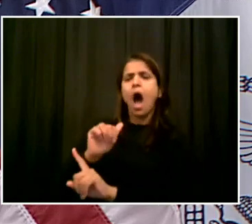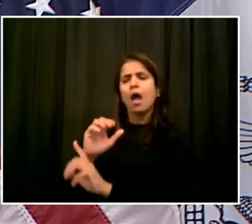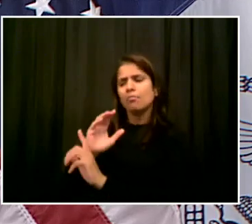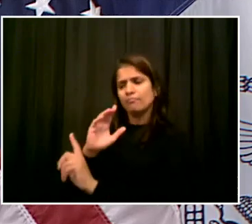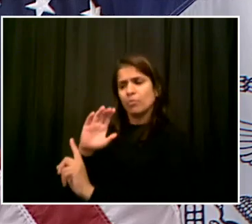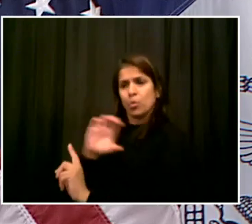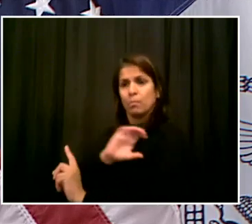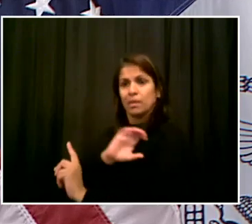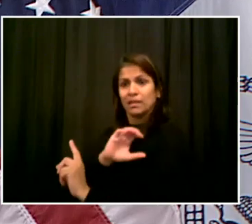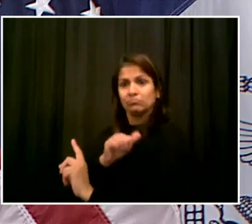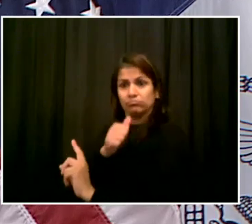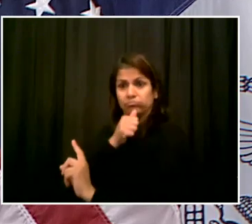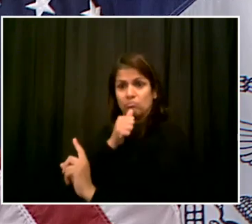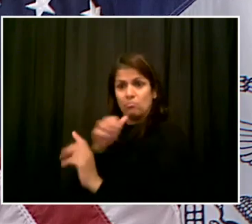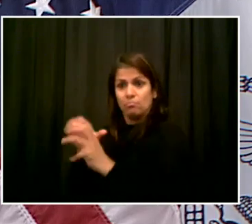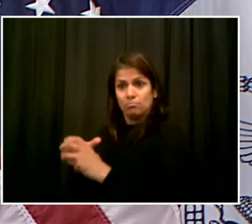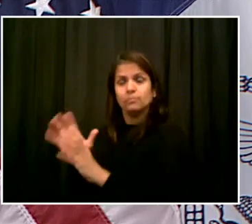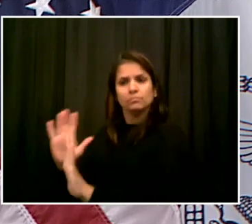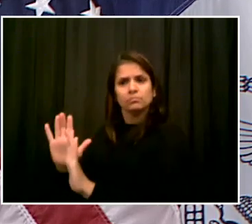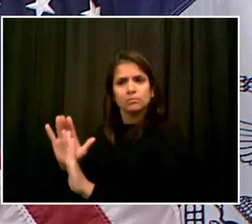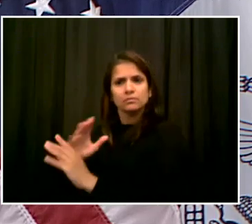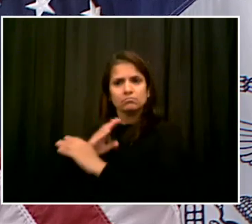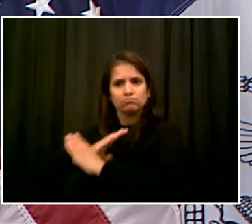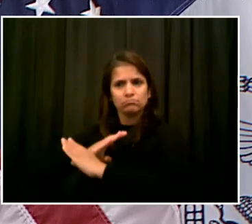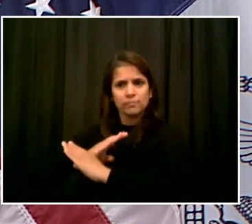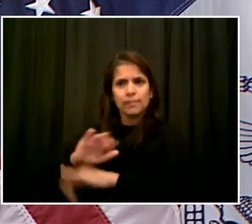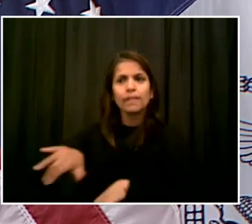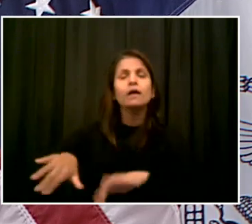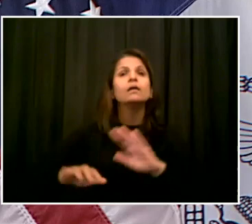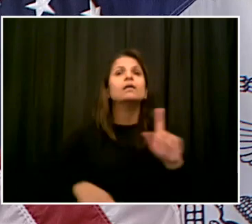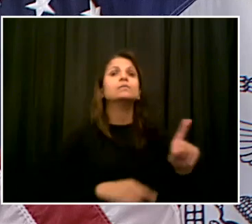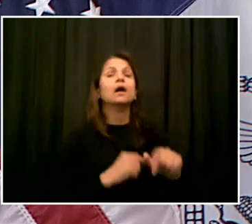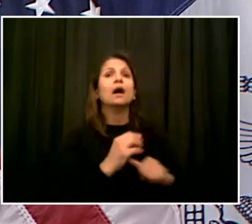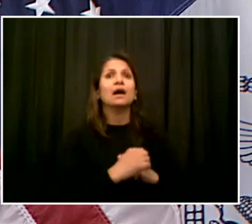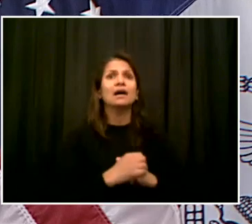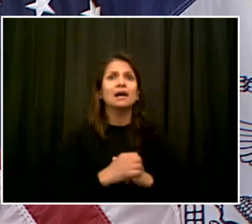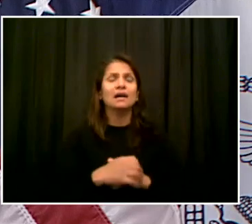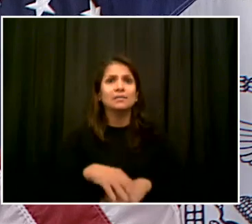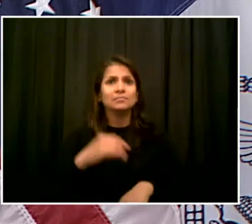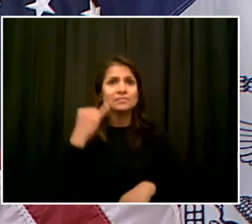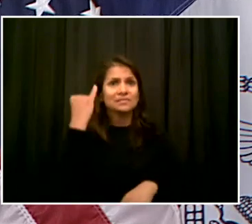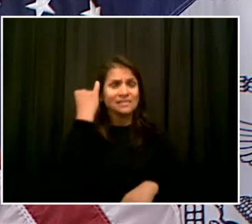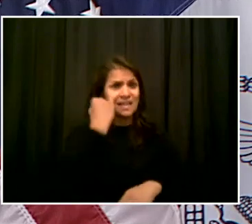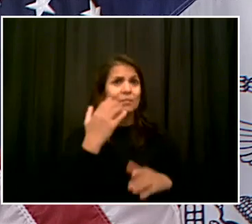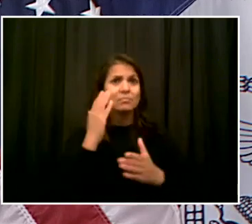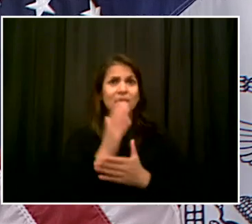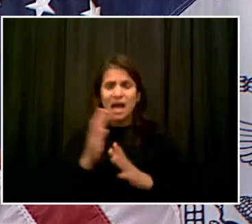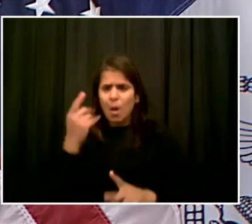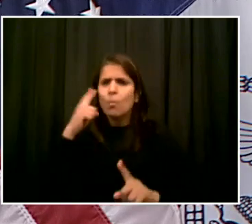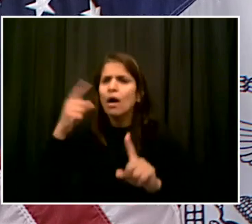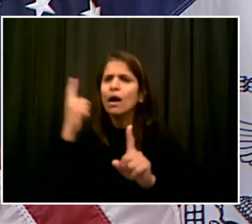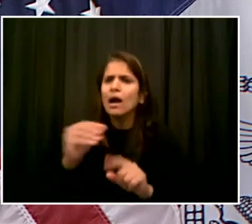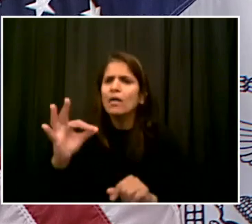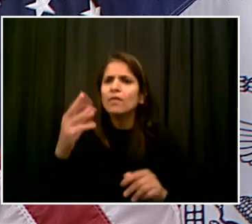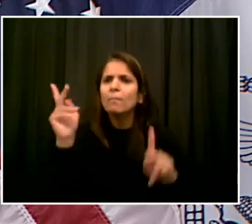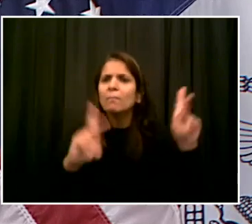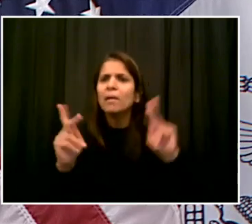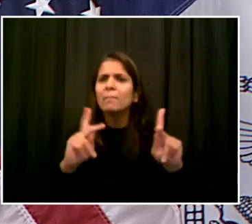ARRESPEOPLE WHO MEAN HM ARTO US AND THERE ARE SOME PEOPLE, SOME BAD PEOPLE OUT THERE WHO T HEFORERE MEAN